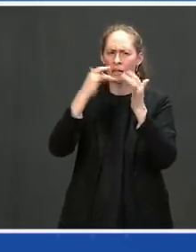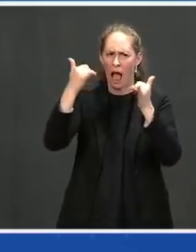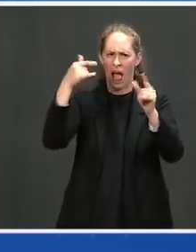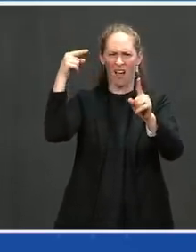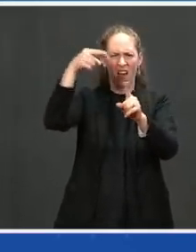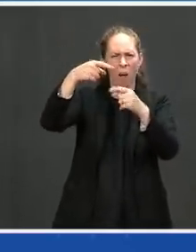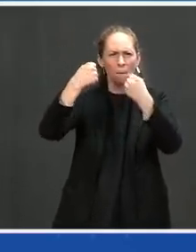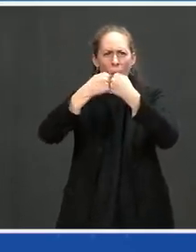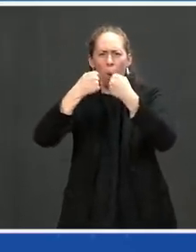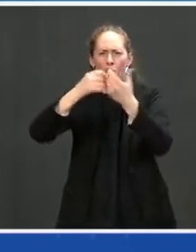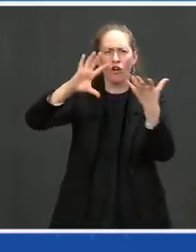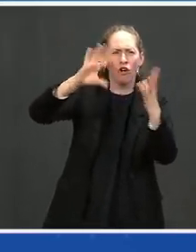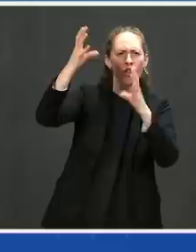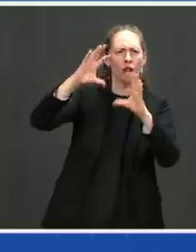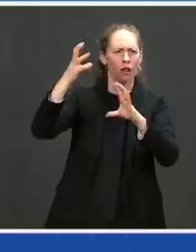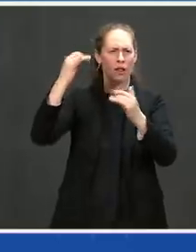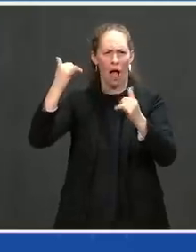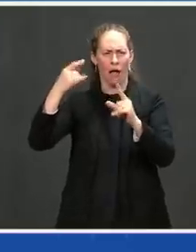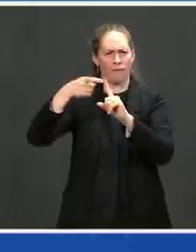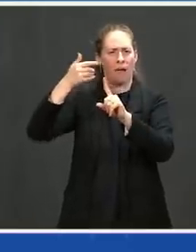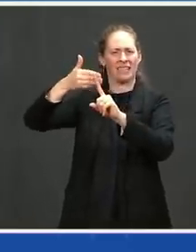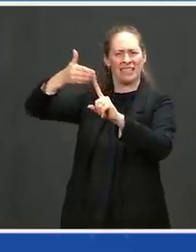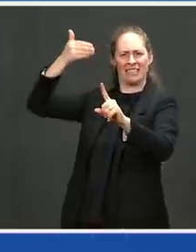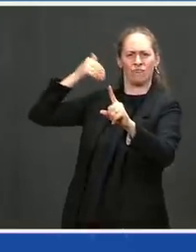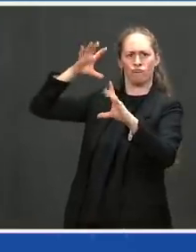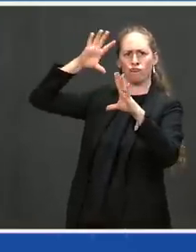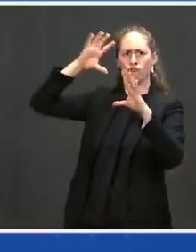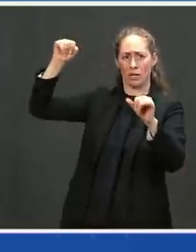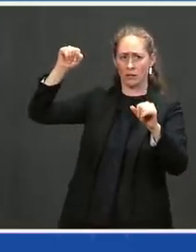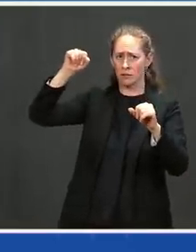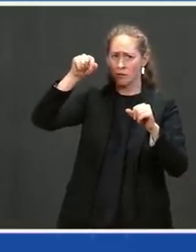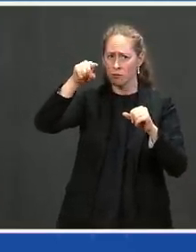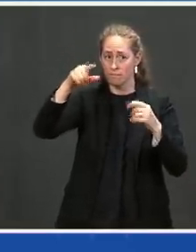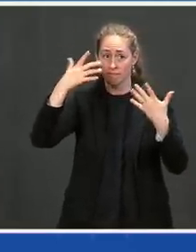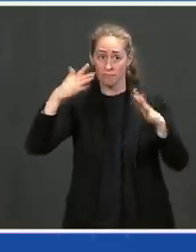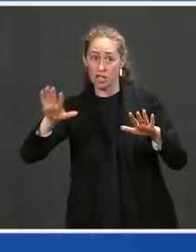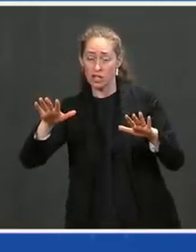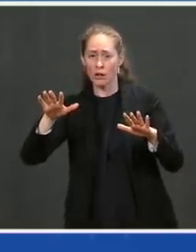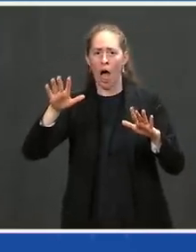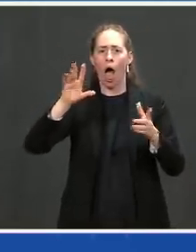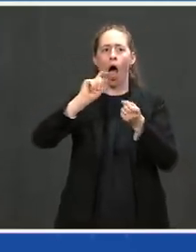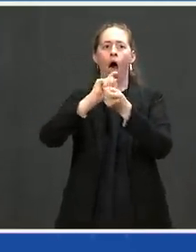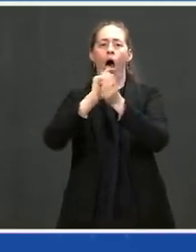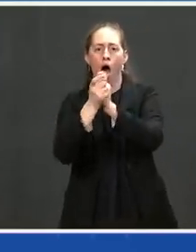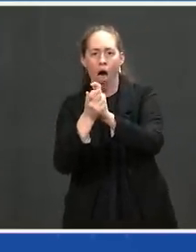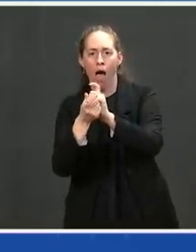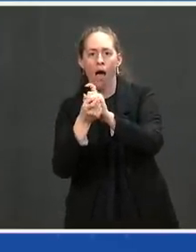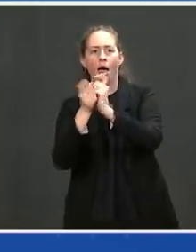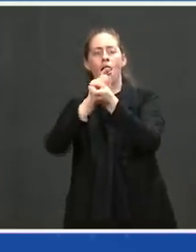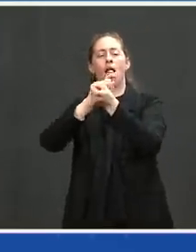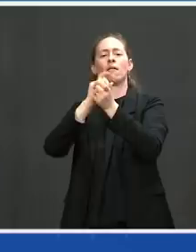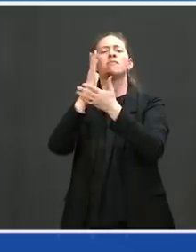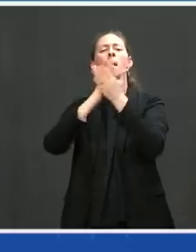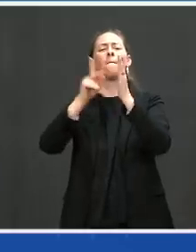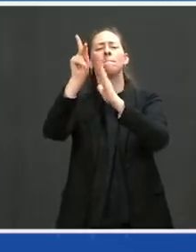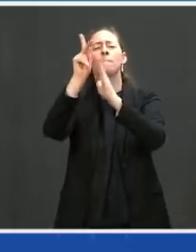You decided to roll back some of those policies, did you move too quickly to roll back policies? The President: To roll back what? I'm sorry.